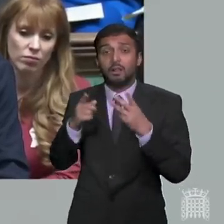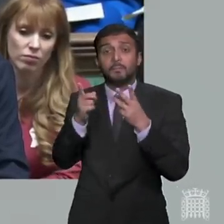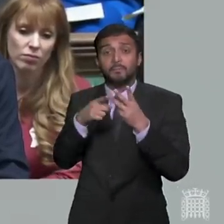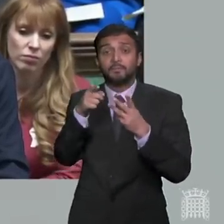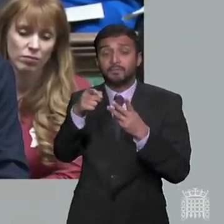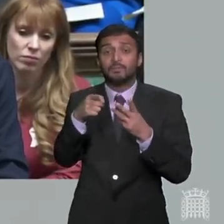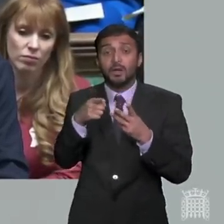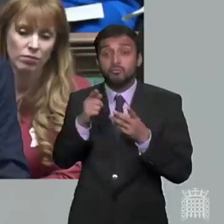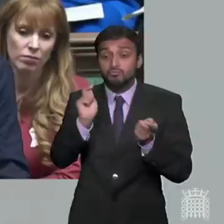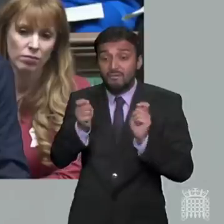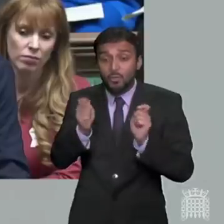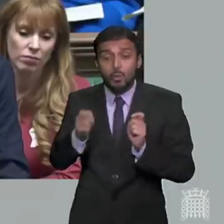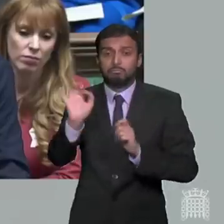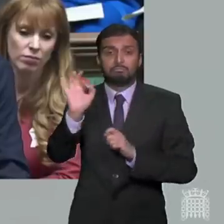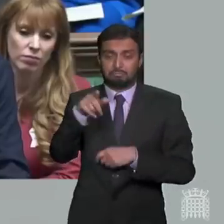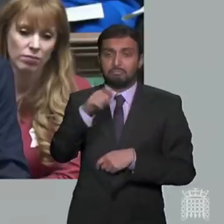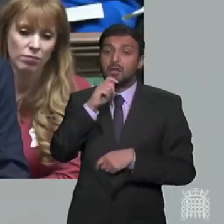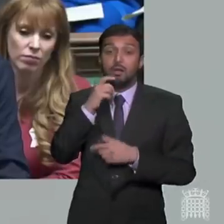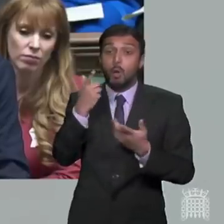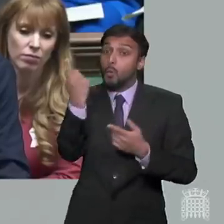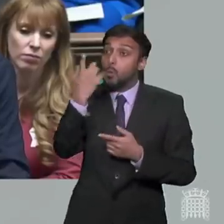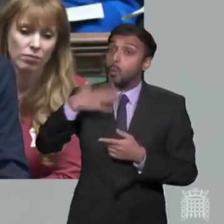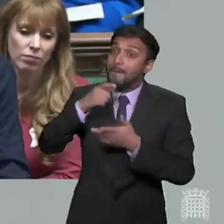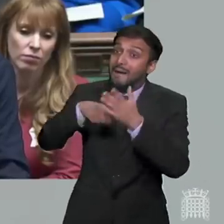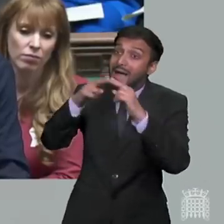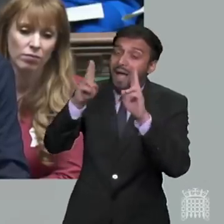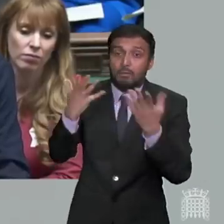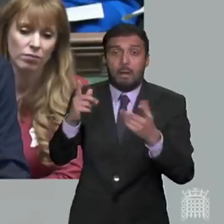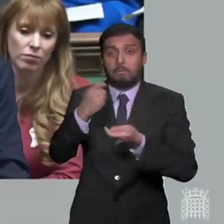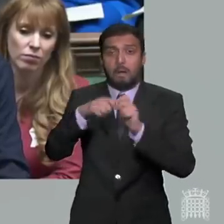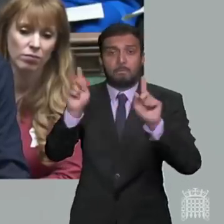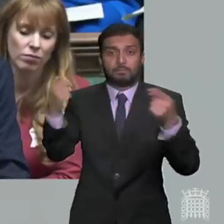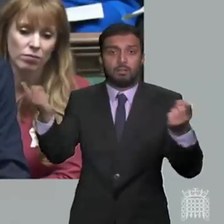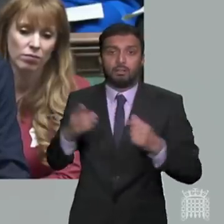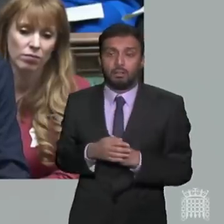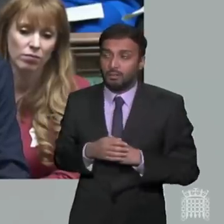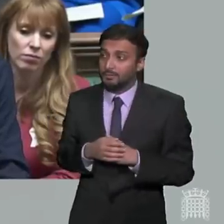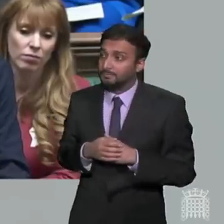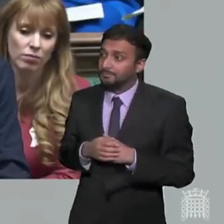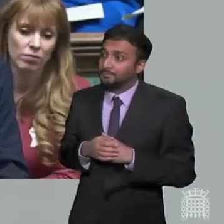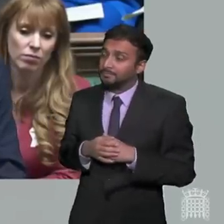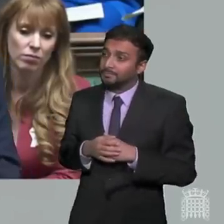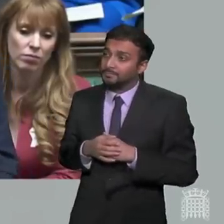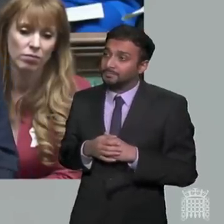He is too weak to take on his party, too weak to take on vested interest.